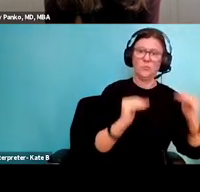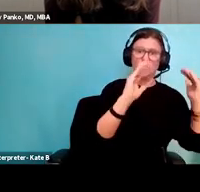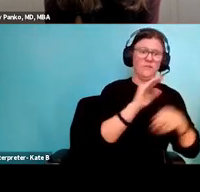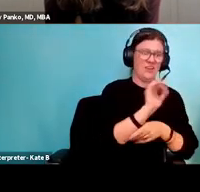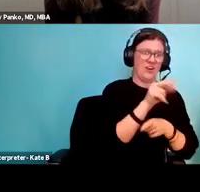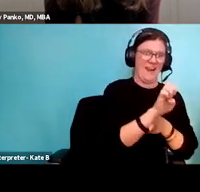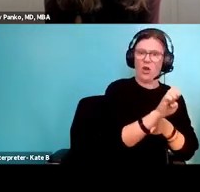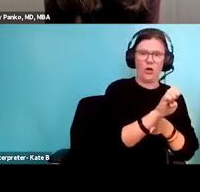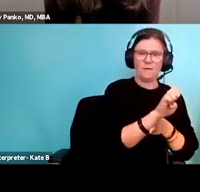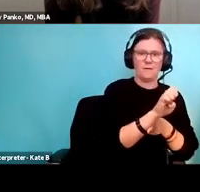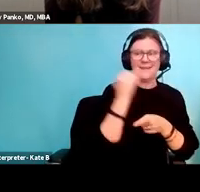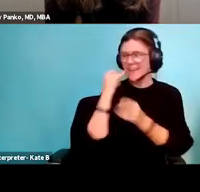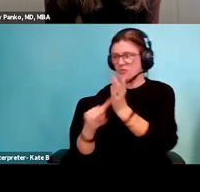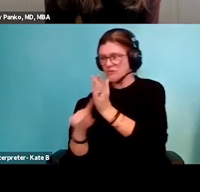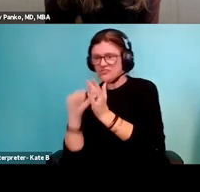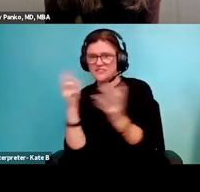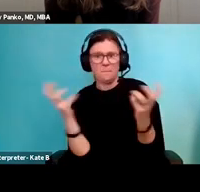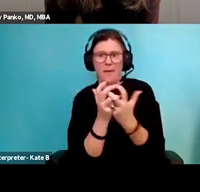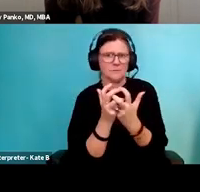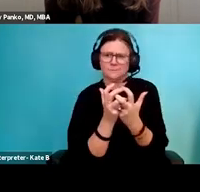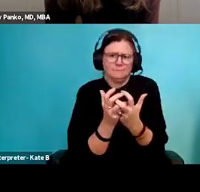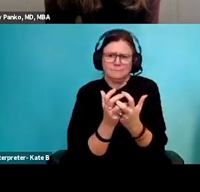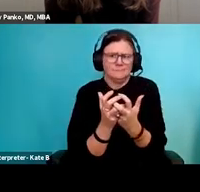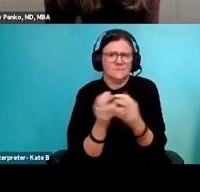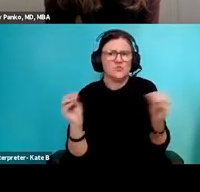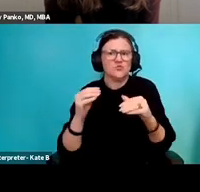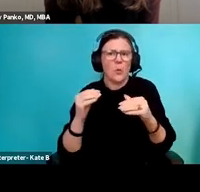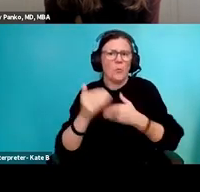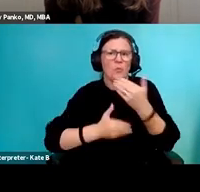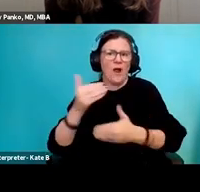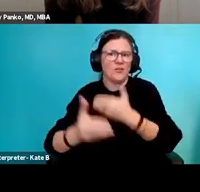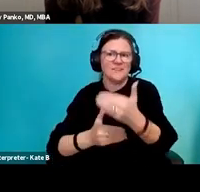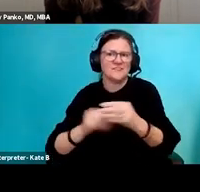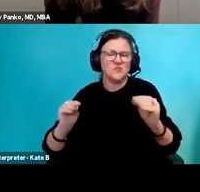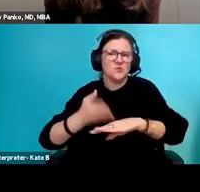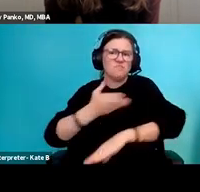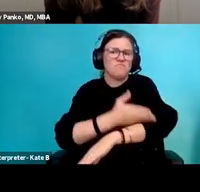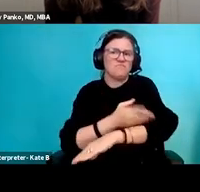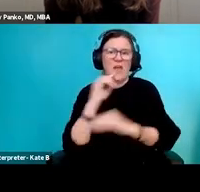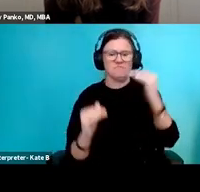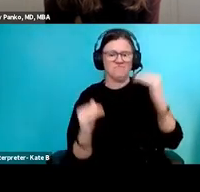are not going to make the progress that we could in reducing these inequities. So I would